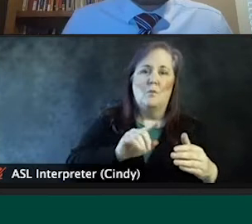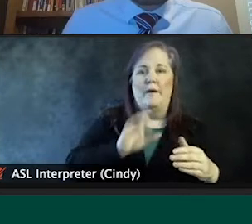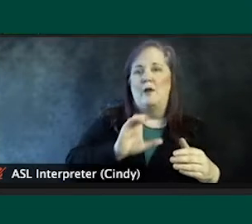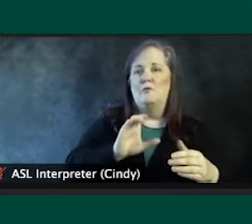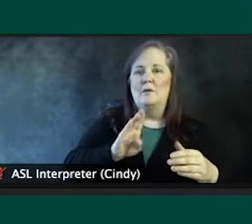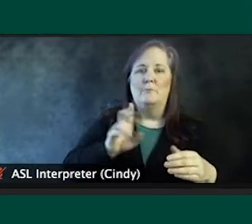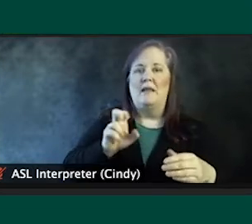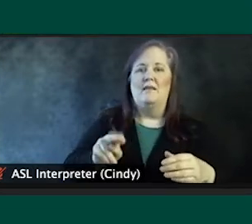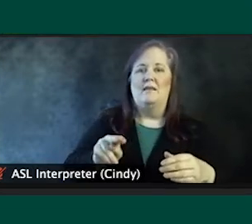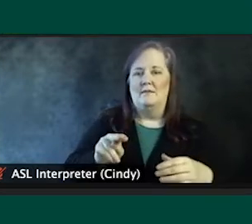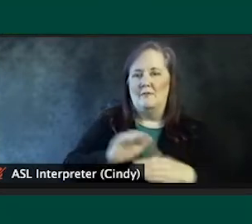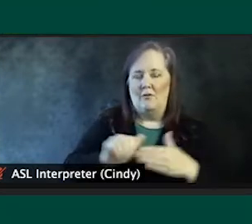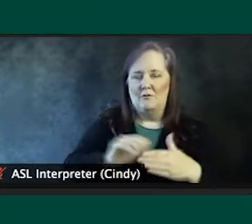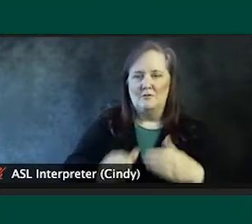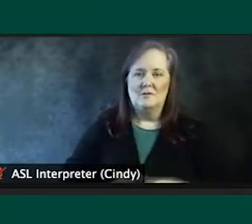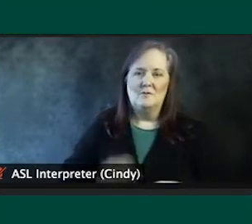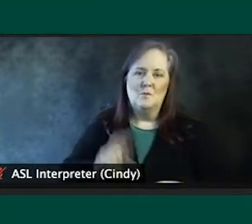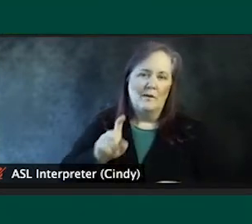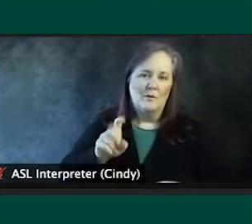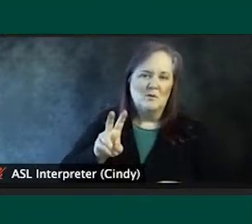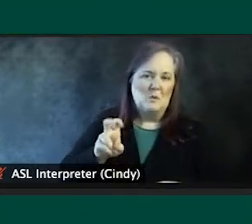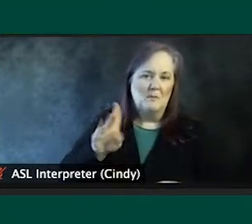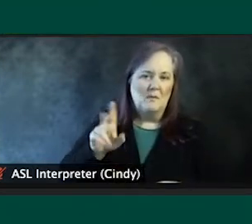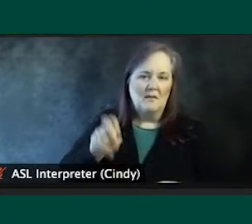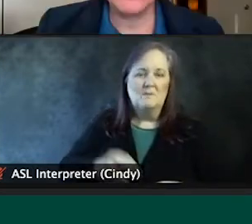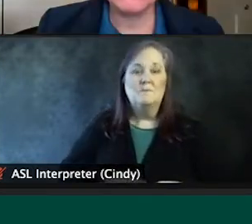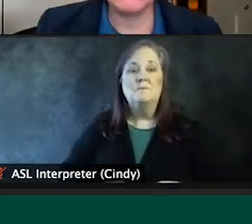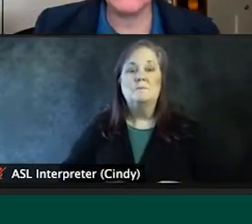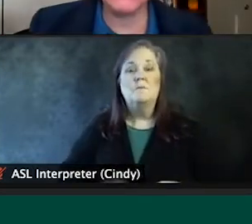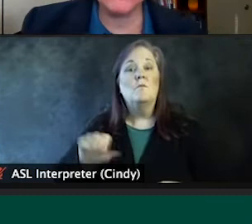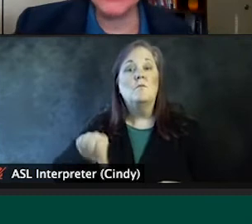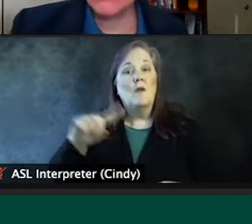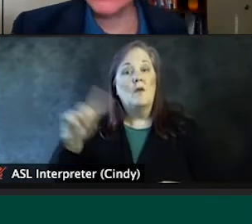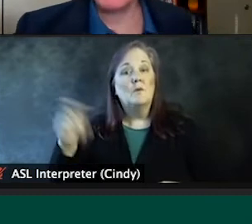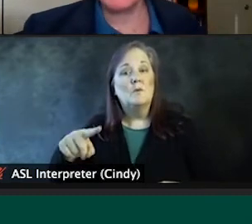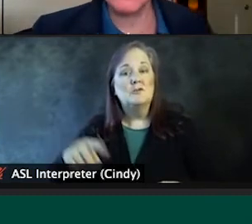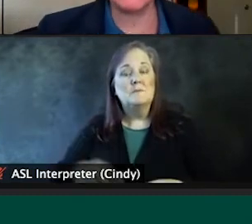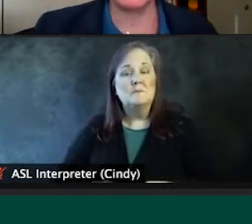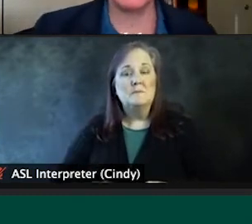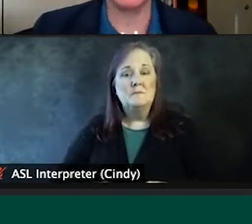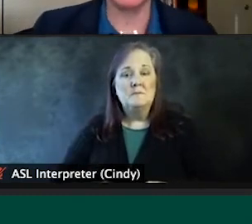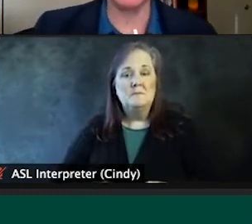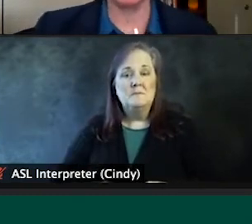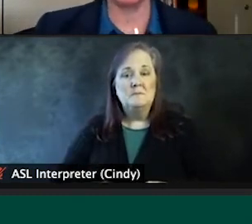Okay. There's a question. There's a question about if we know